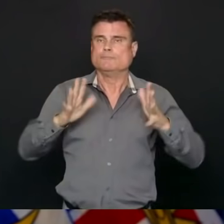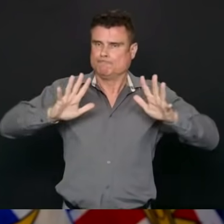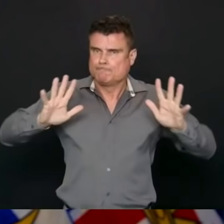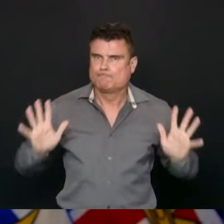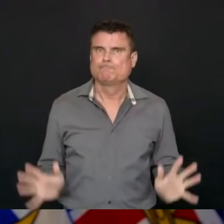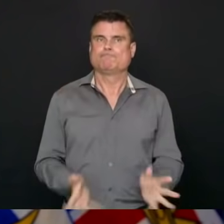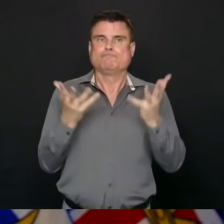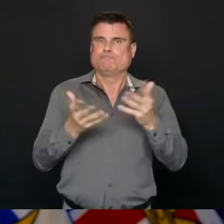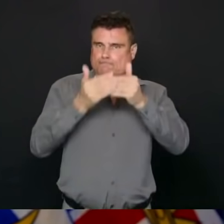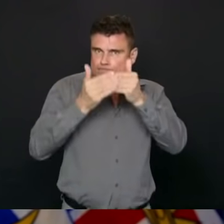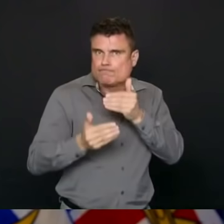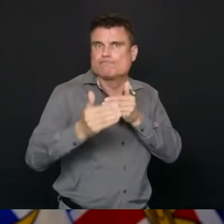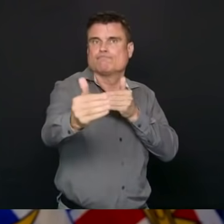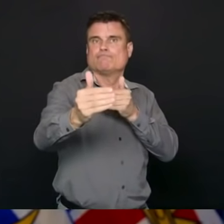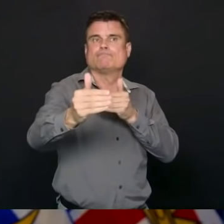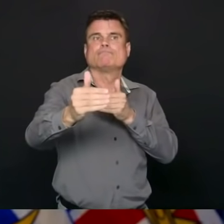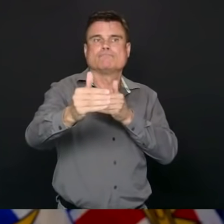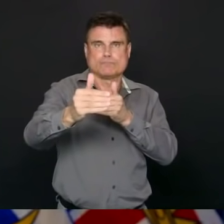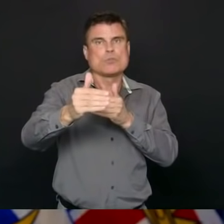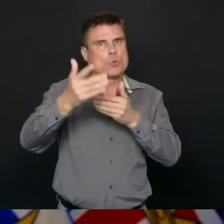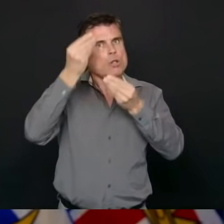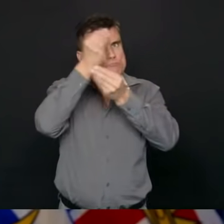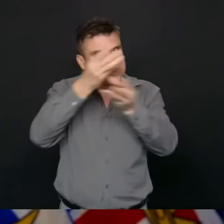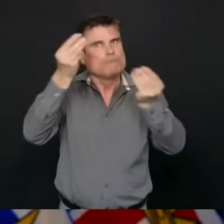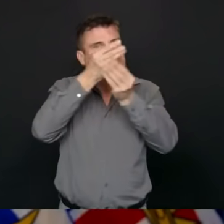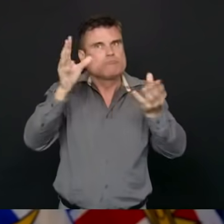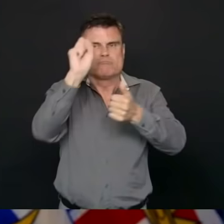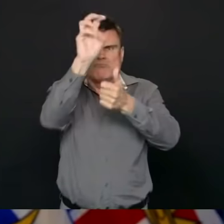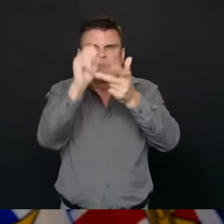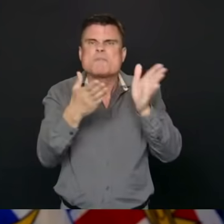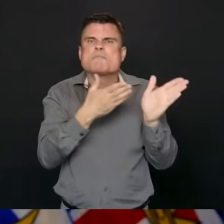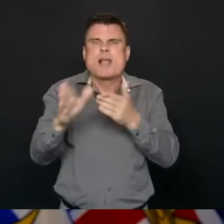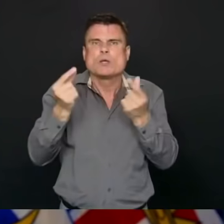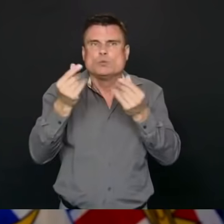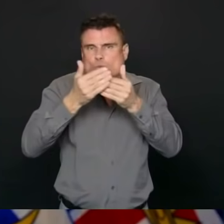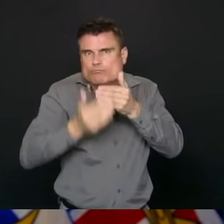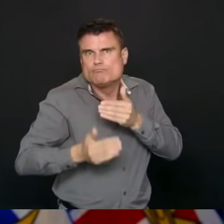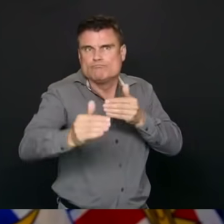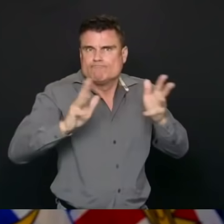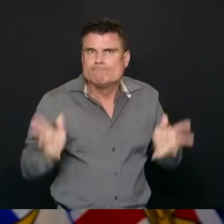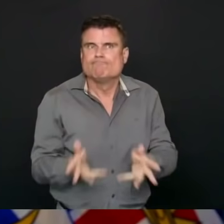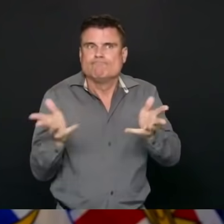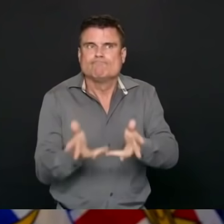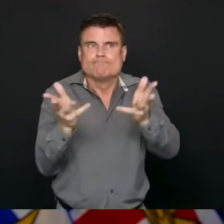as lots of information was provided, I assume people may have some questions.